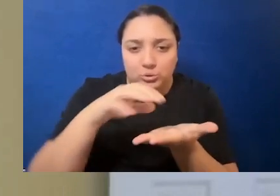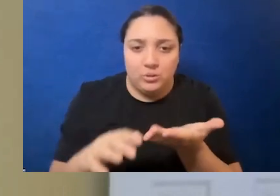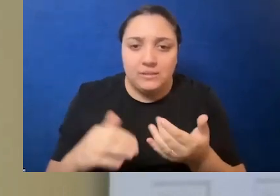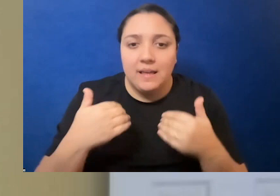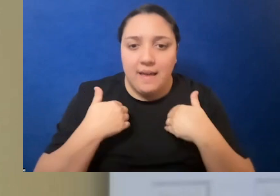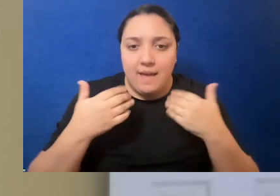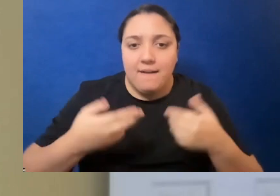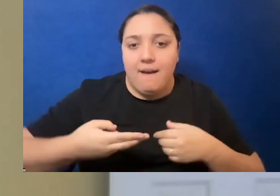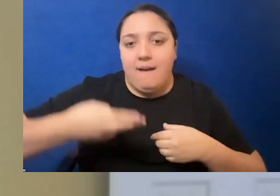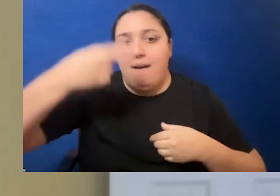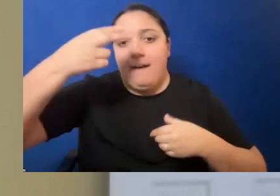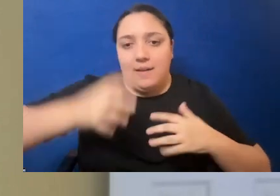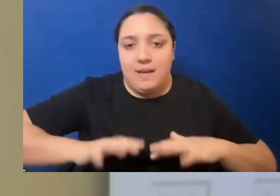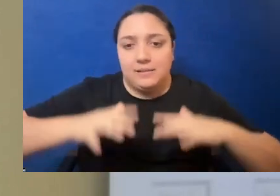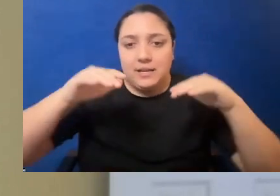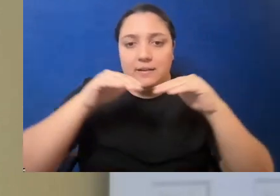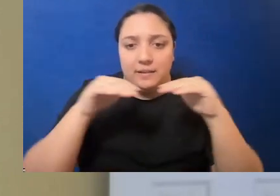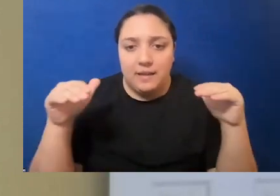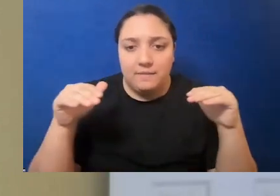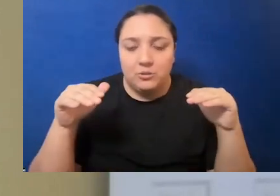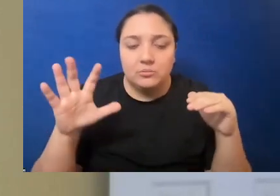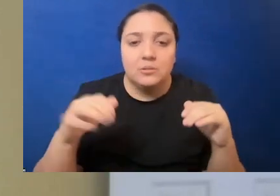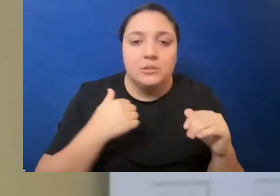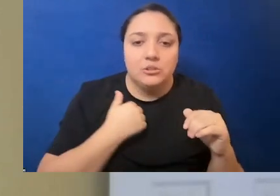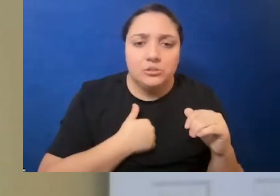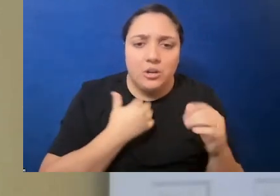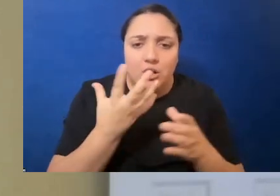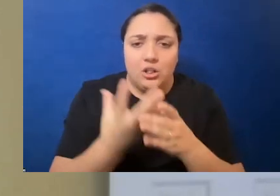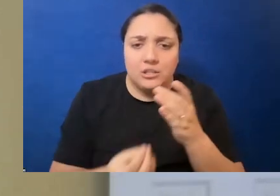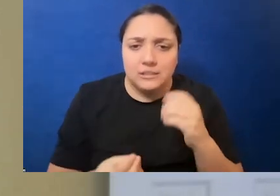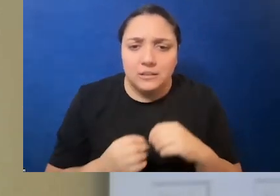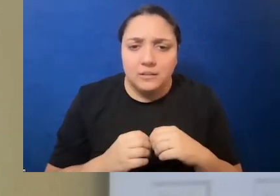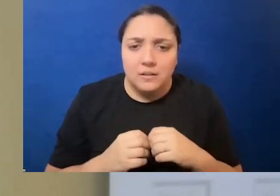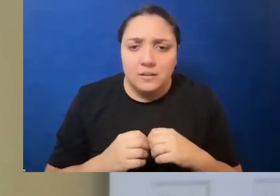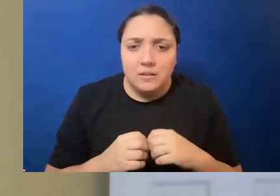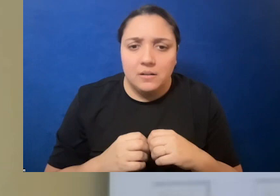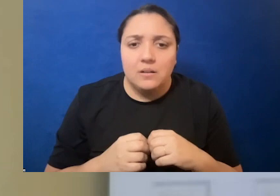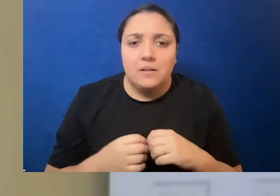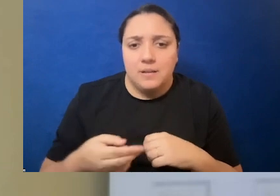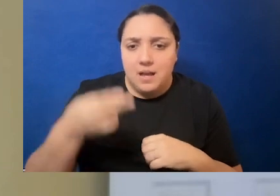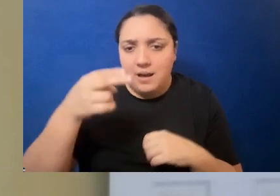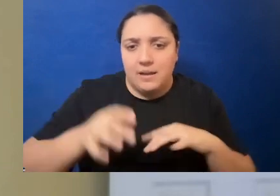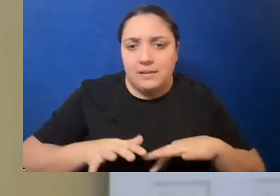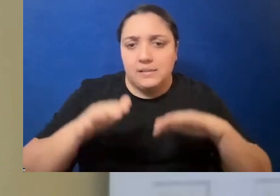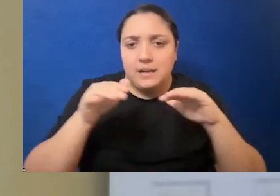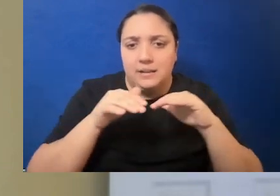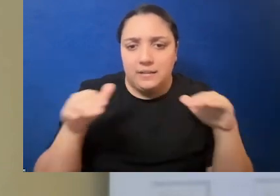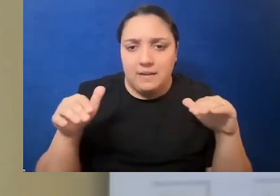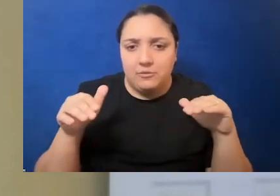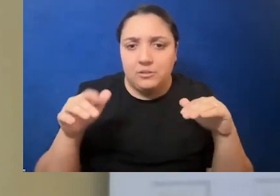HAVE HIGH ANXIETY LEVELS THAT